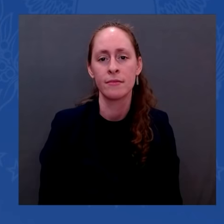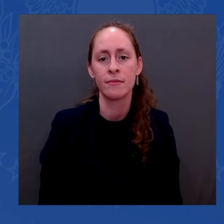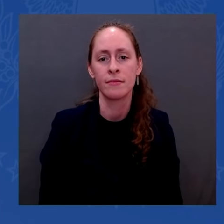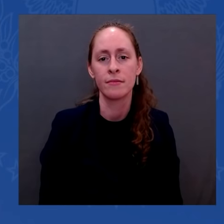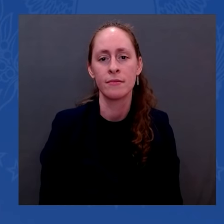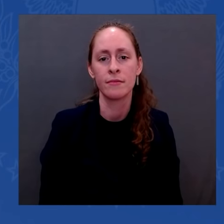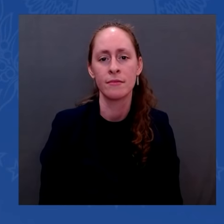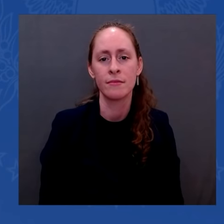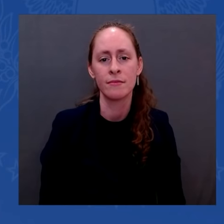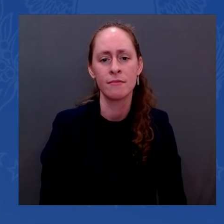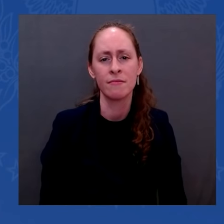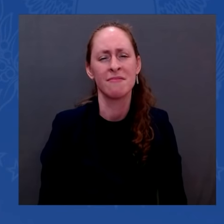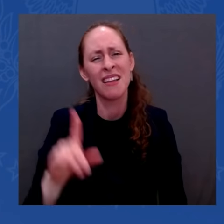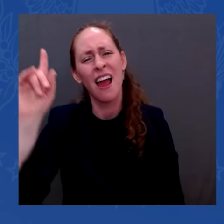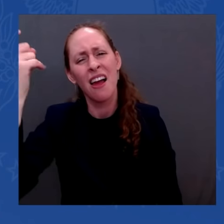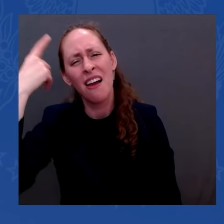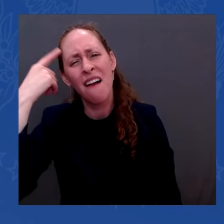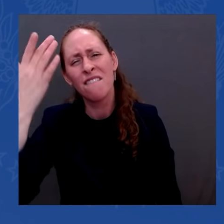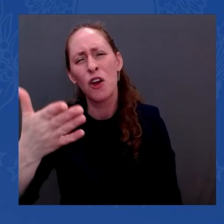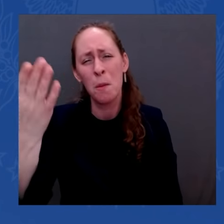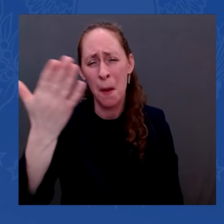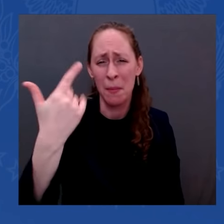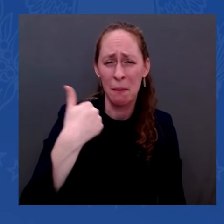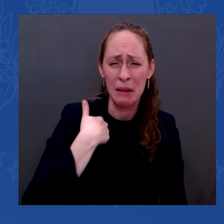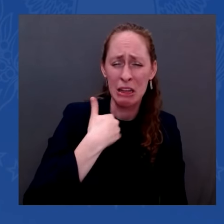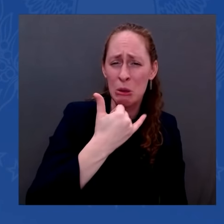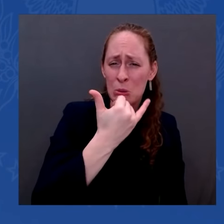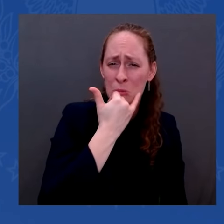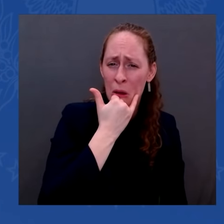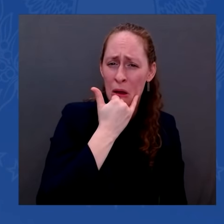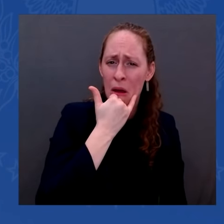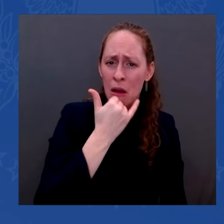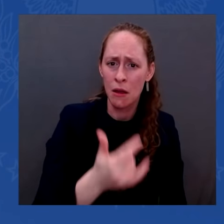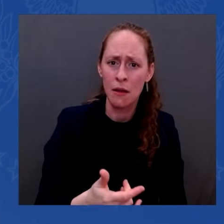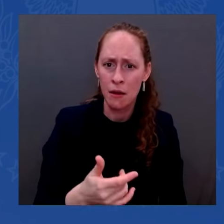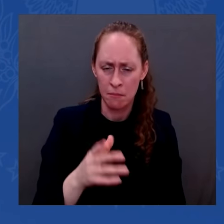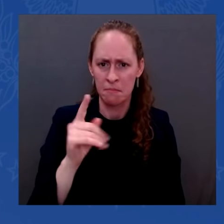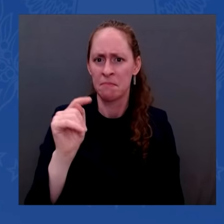this has the fifth-highest unemployment rate in California and a poverty rate that is over 24 percent.